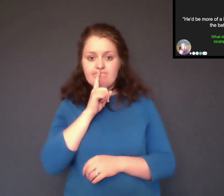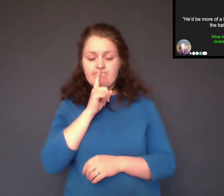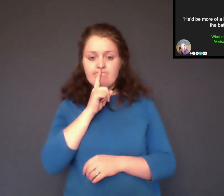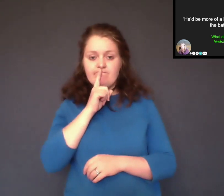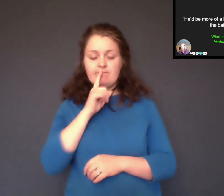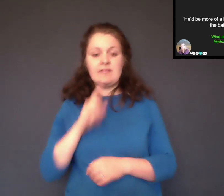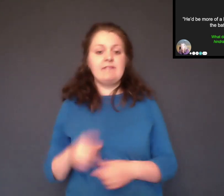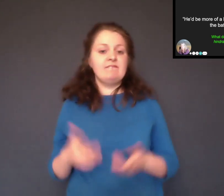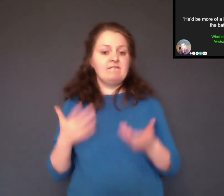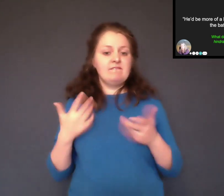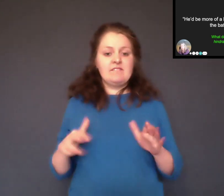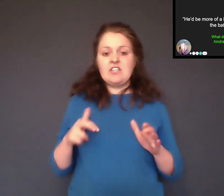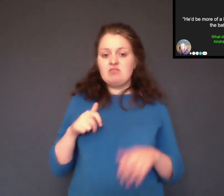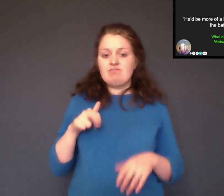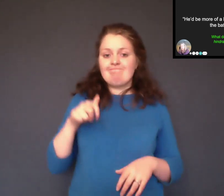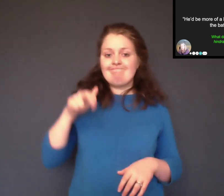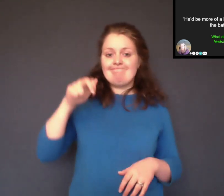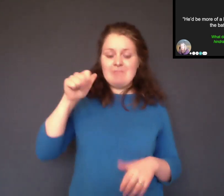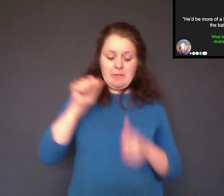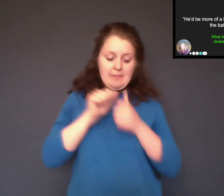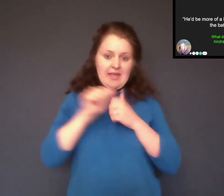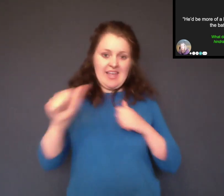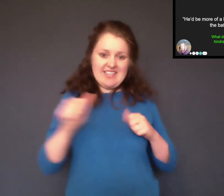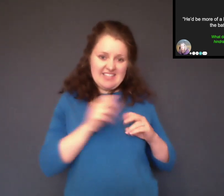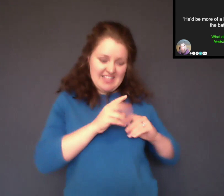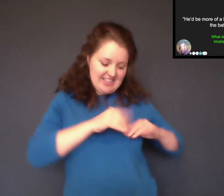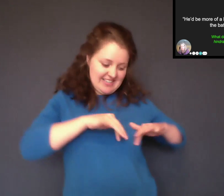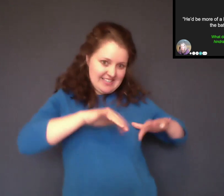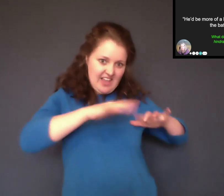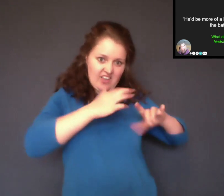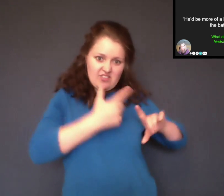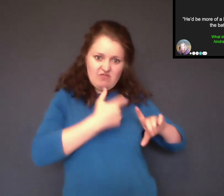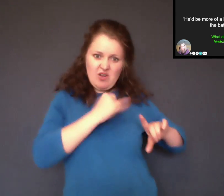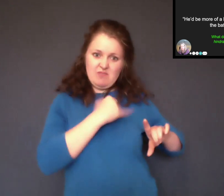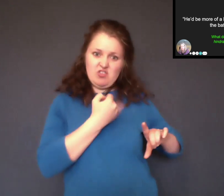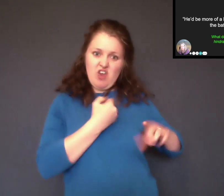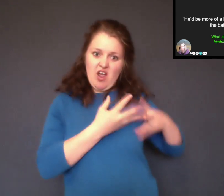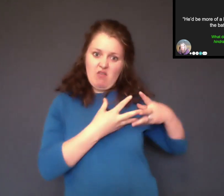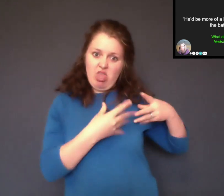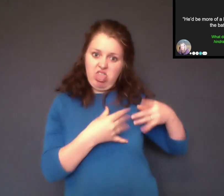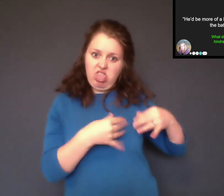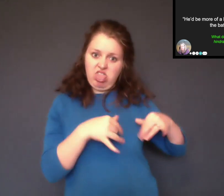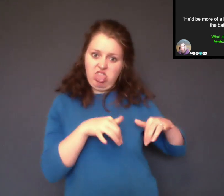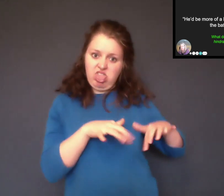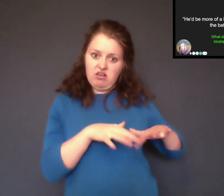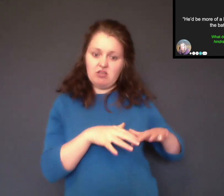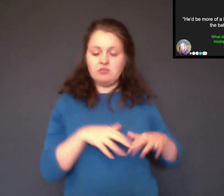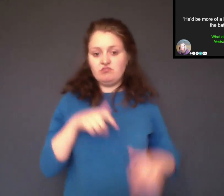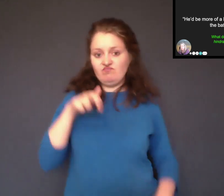but harvey didn't answer he'd already climbed past the heap of dust that marked jive's demise